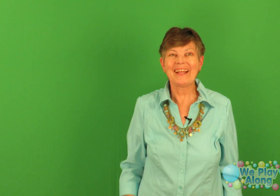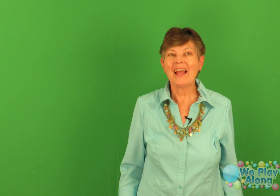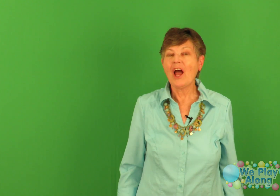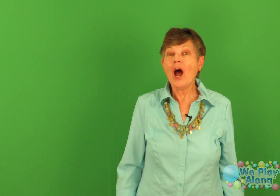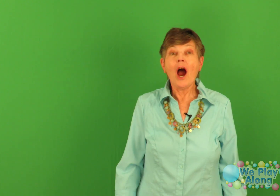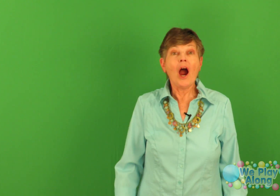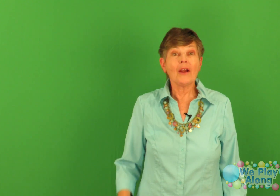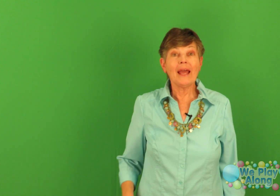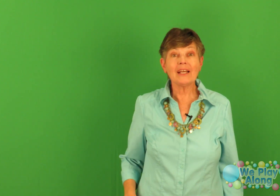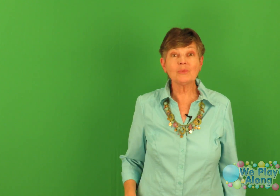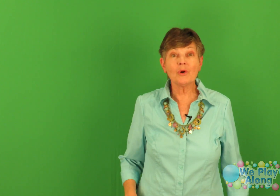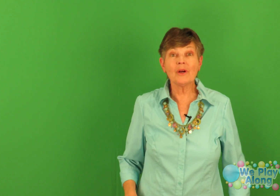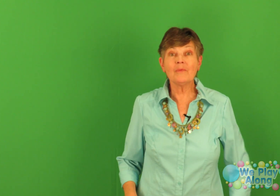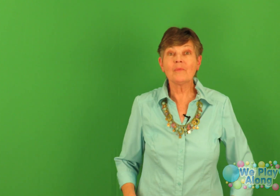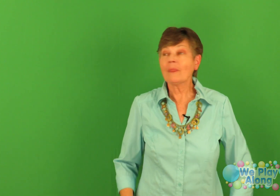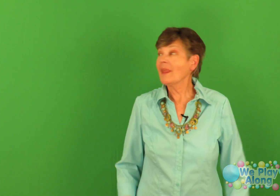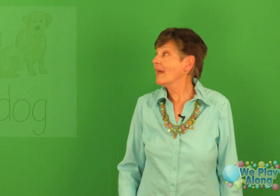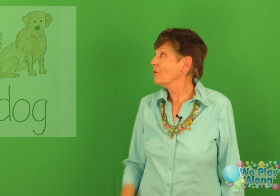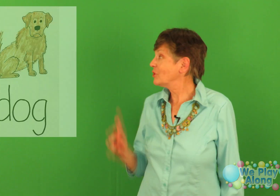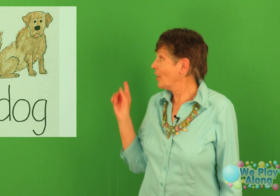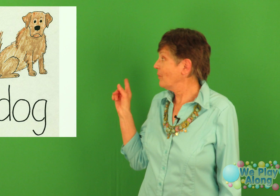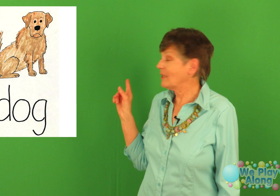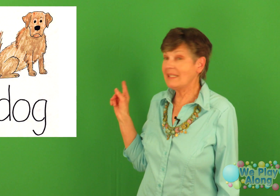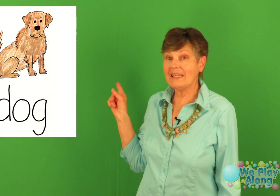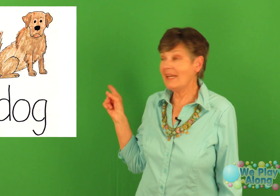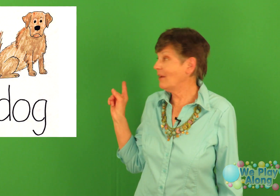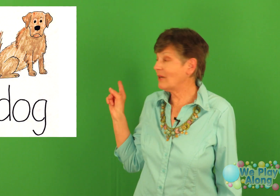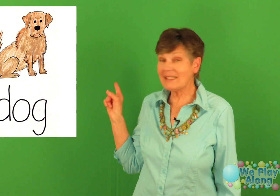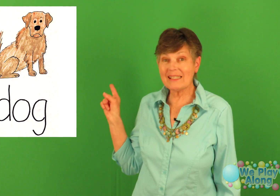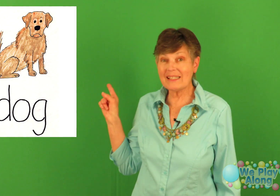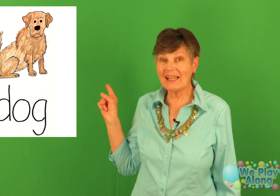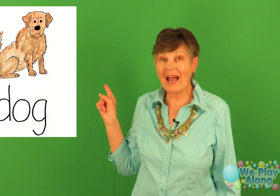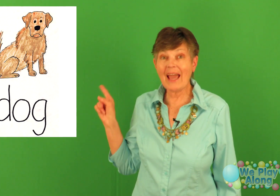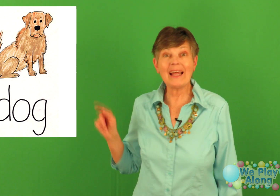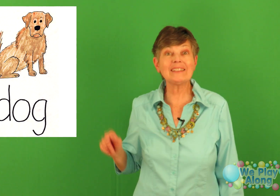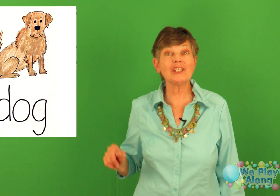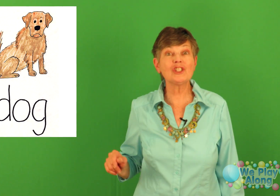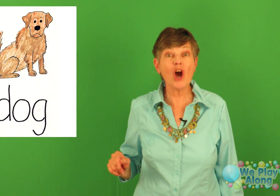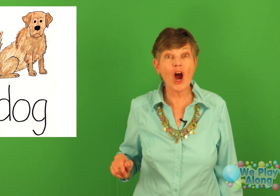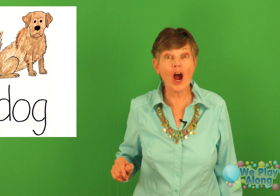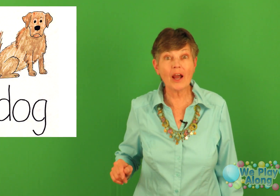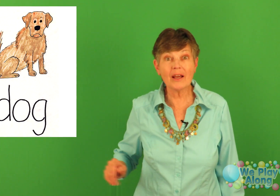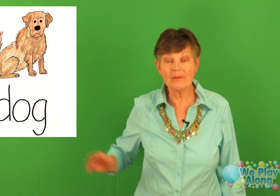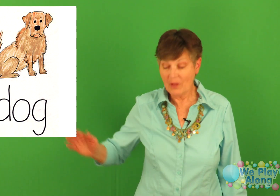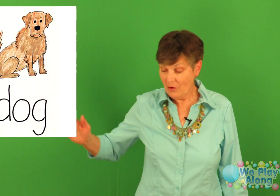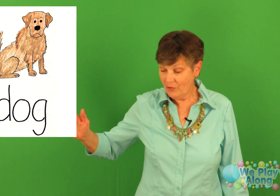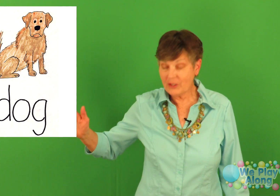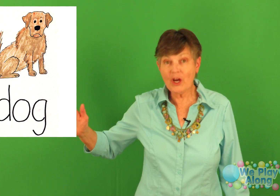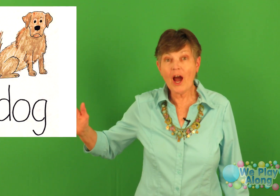our next word starting with a D what is this little guy that's a dog for a dog